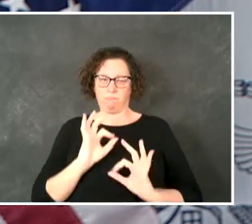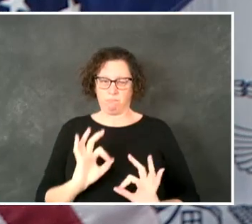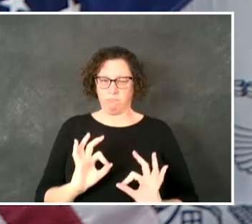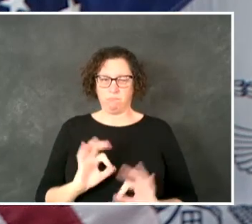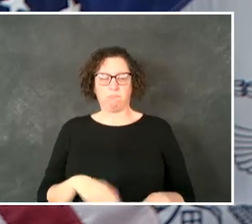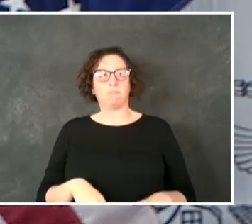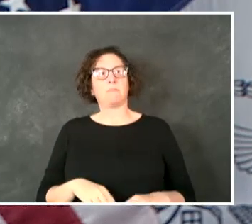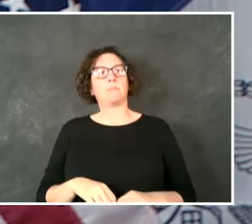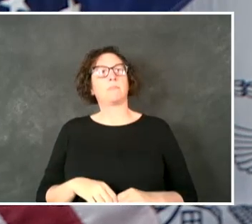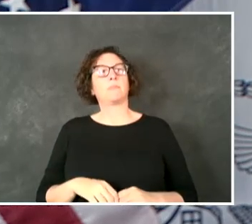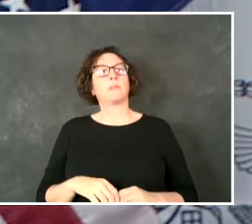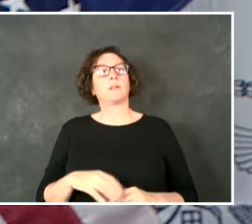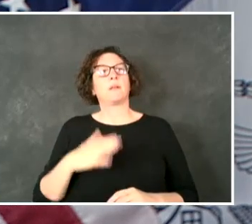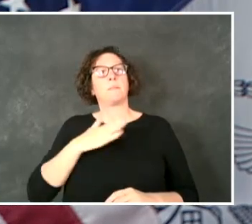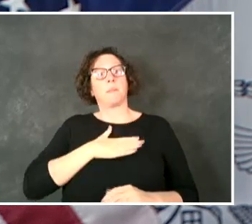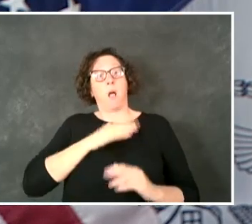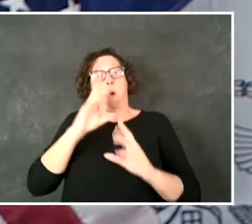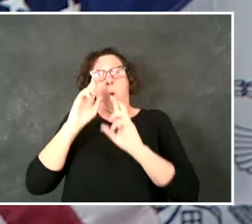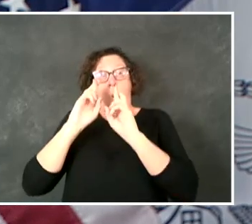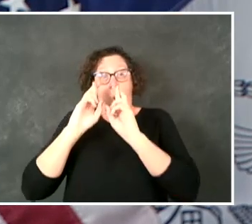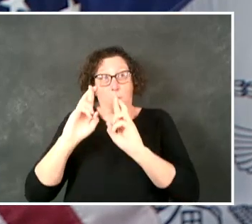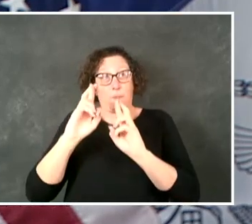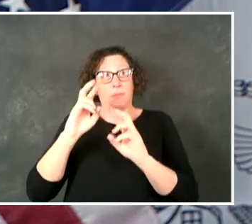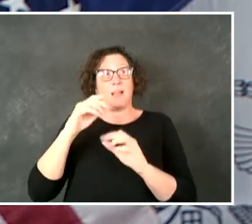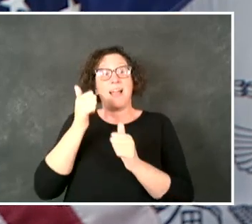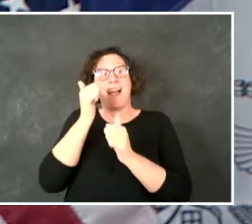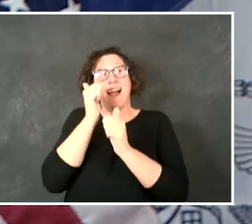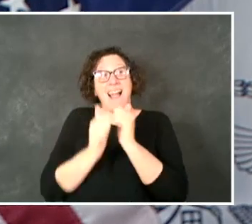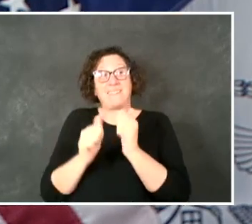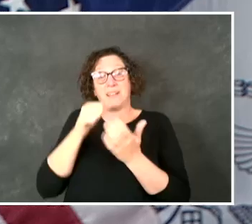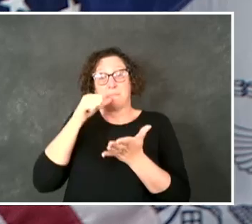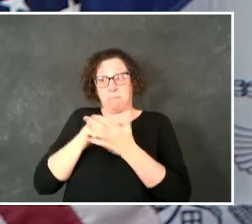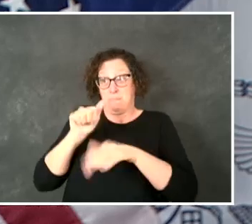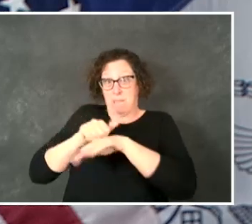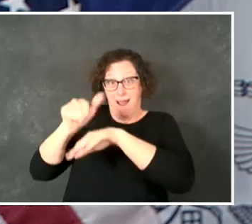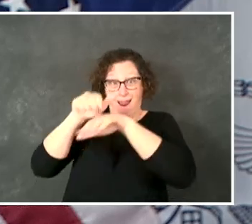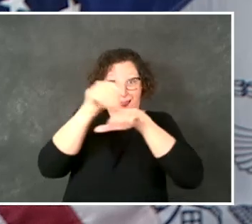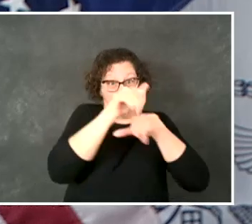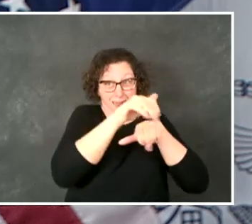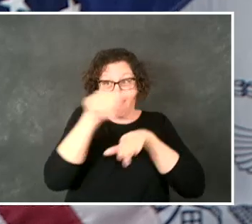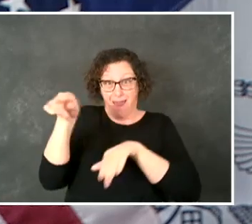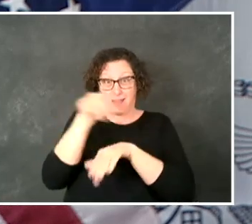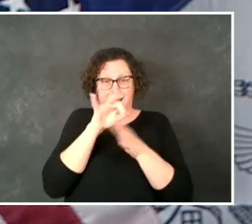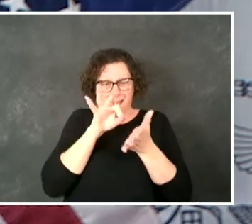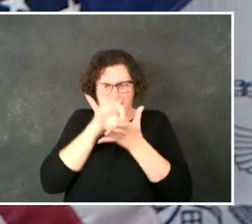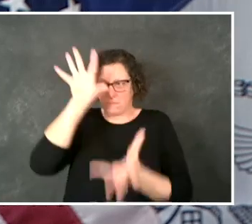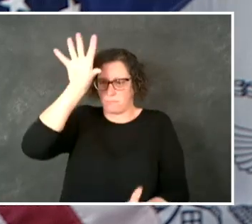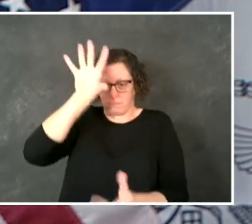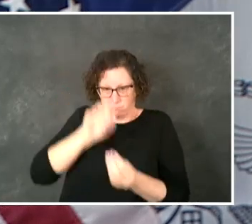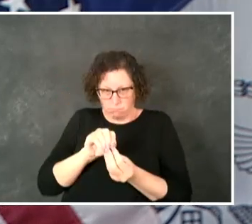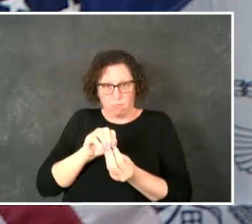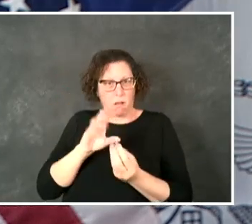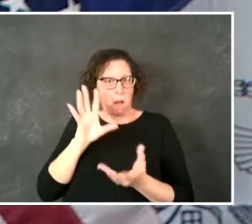YEARS,TH EE RWS A BAUENRD O PFROOF ON THE VOTER, MY ASSUMPTION AND HOPE IS THAT EVERY ABSENTEE